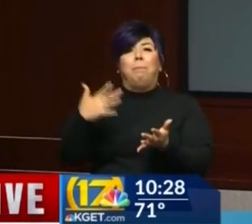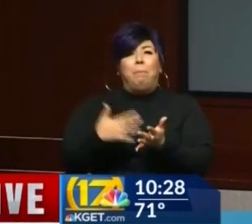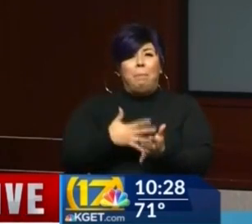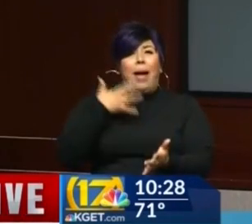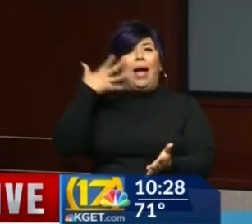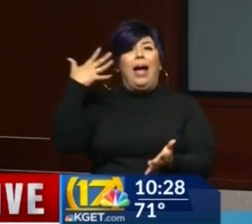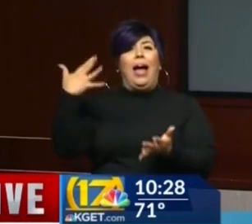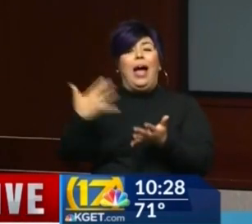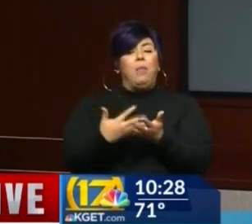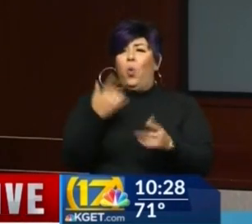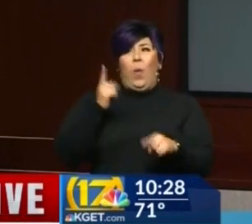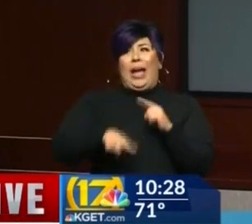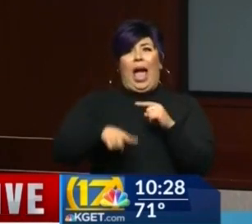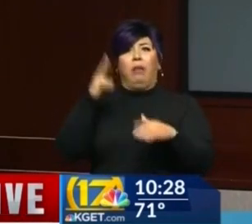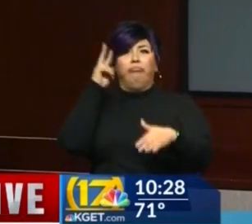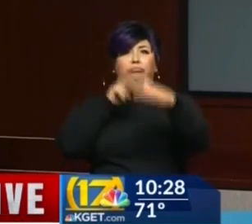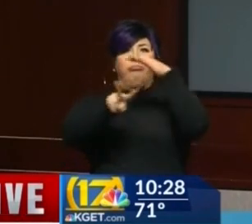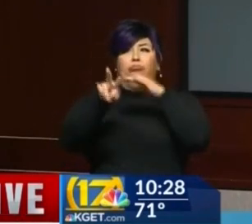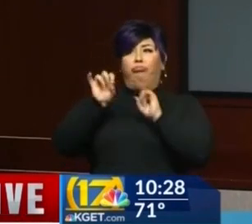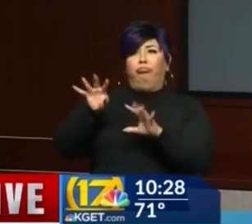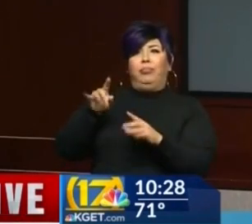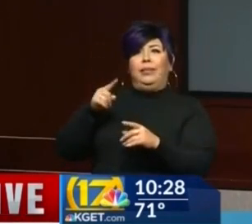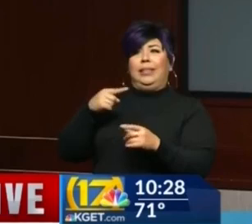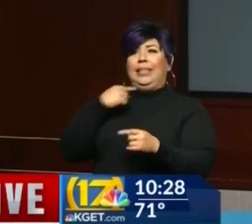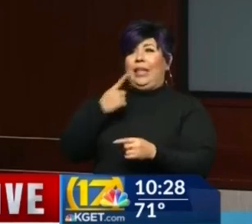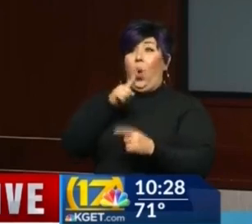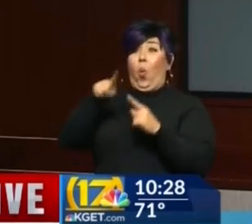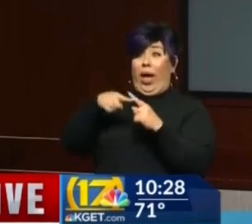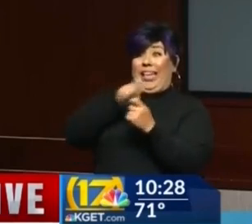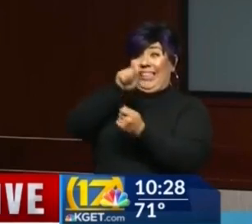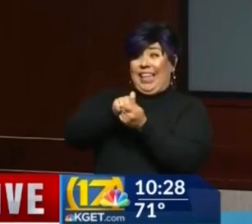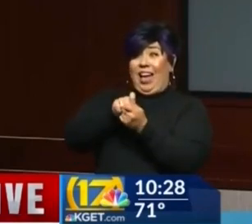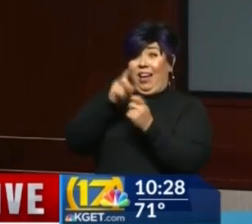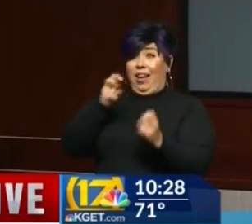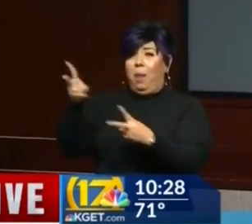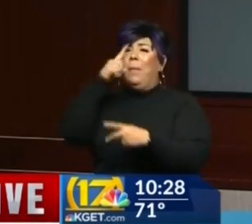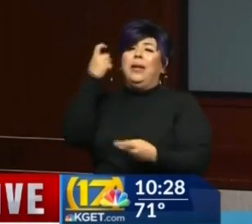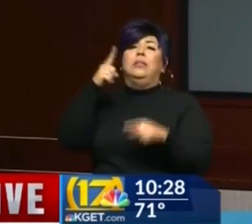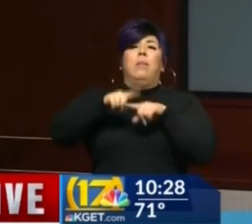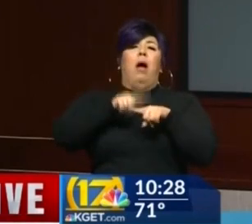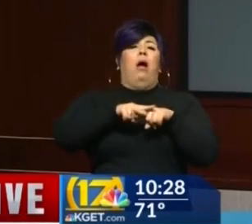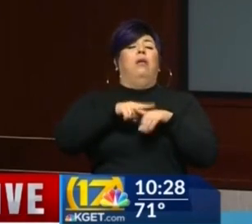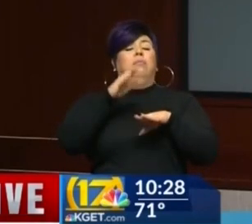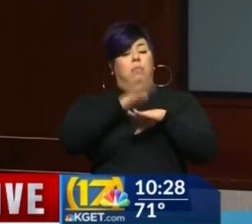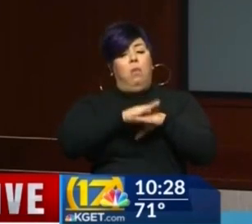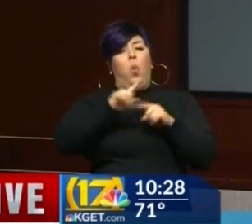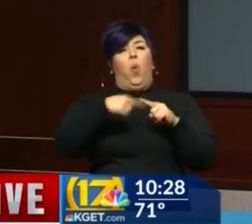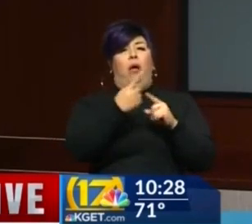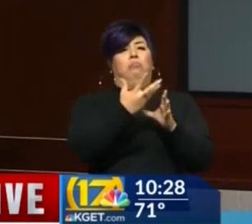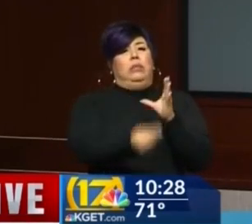WHICH MEANS THE NUMBER OF DEATHS AND INDIVIDUAL TRAITS OF THE INDIVIDUAL, SORRY THE INFORMATION WILL BE UPDATED BECAUSE OF THE FREQUENCY OF DEATH IS A REGULAR AND HOPEFULLY BECOMES MORE RARE WE ARE NOT ABLE TO PREDICT OR SAY